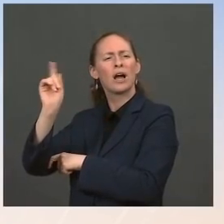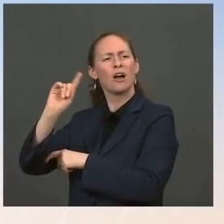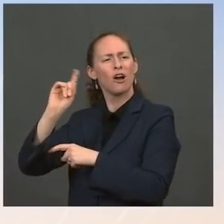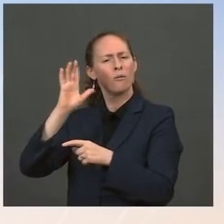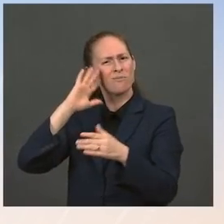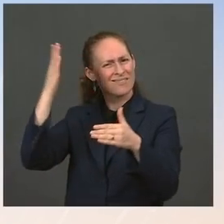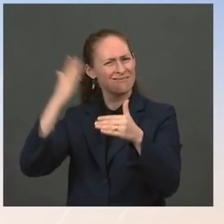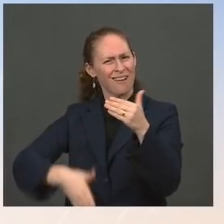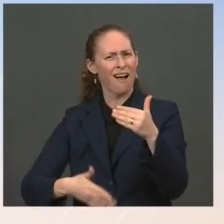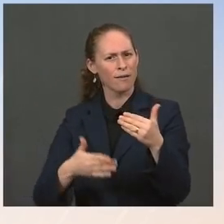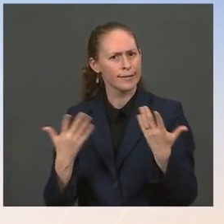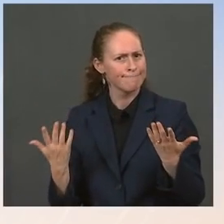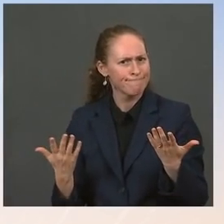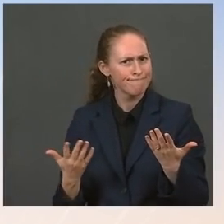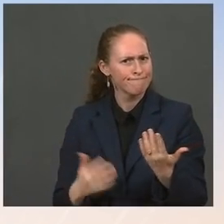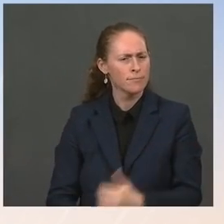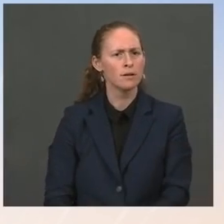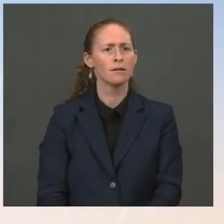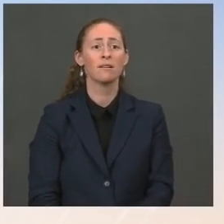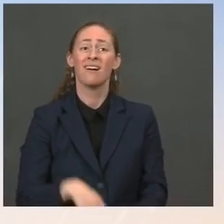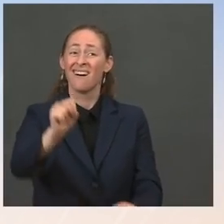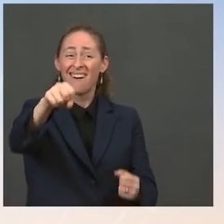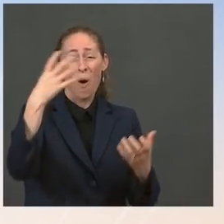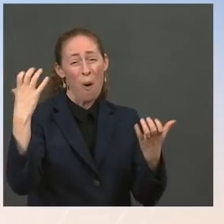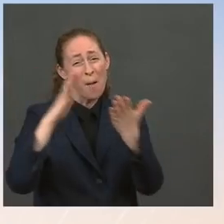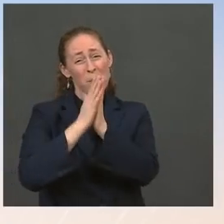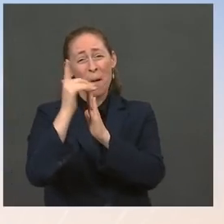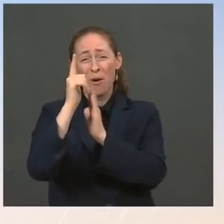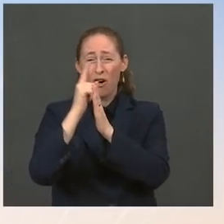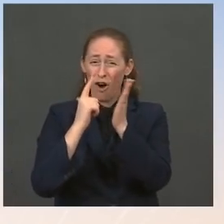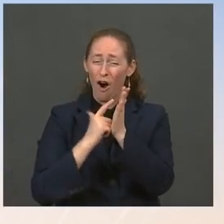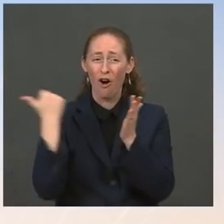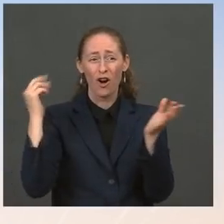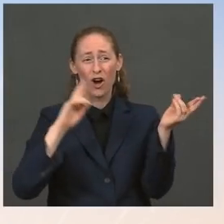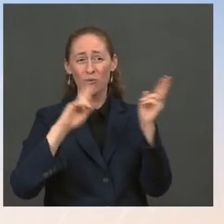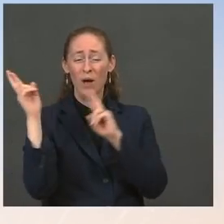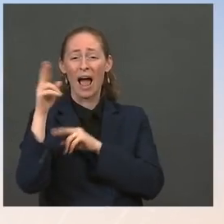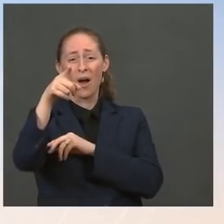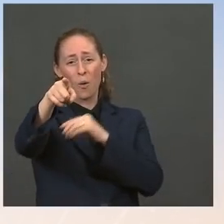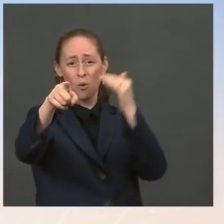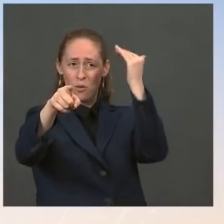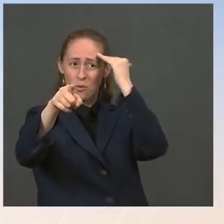He wants to sign them into law. As you know, and you've told me in the past, the Black agenda is bigger than voting rights